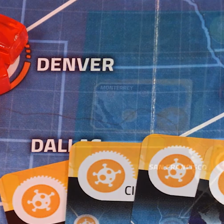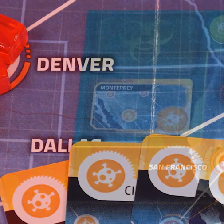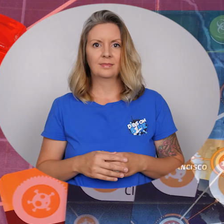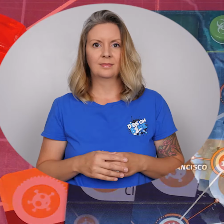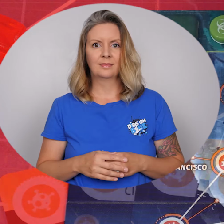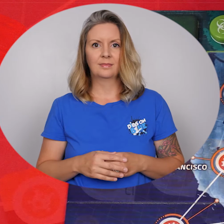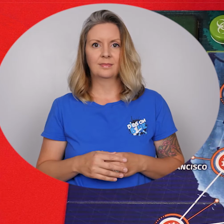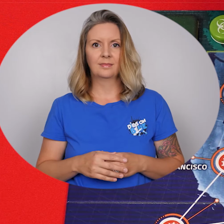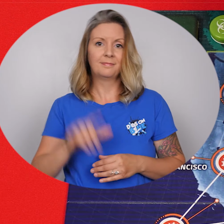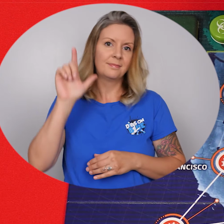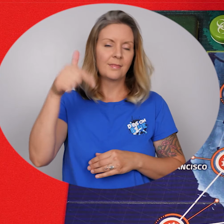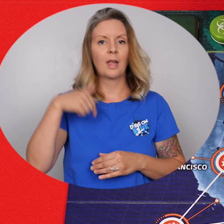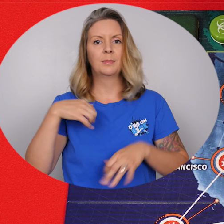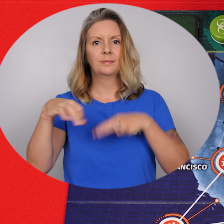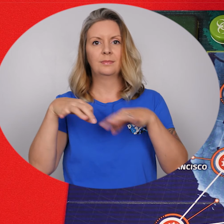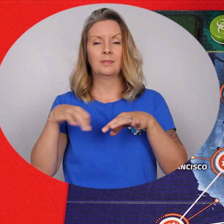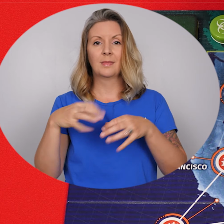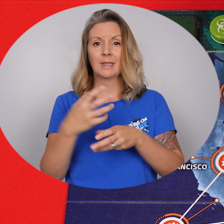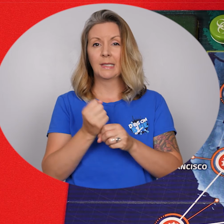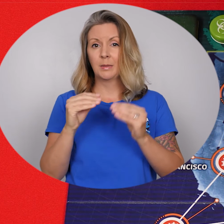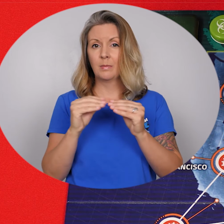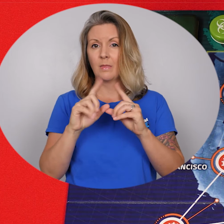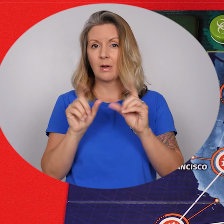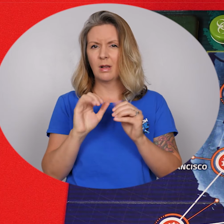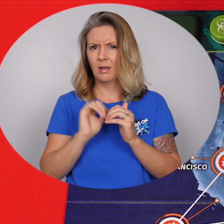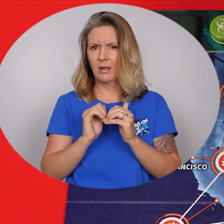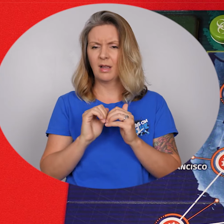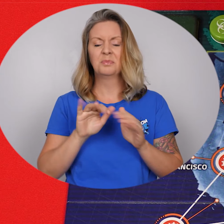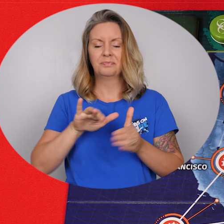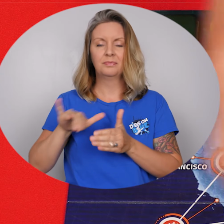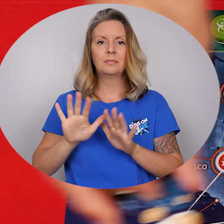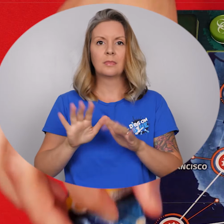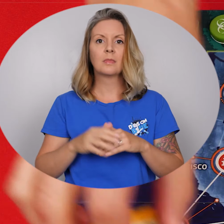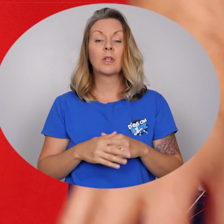We’ll see how you get more cards a little later, but after placing those four into the